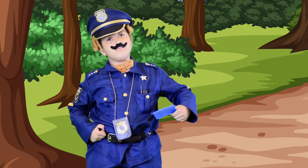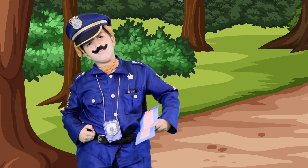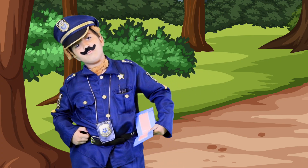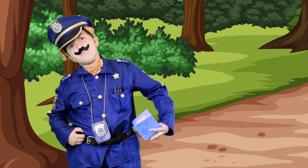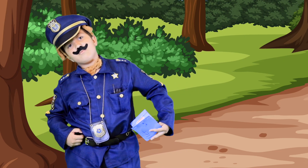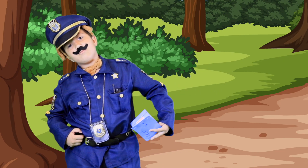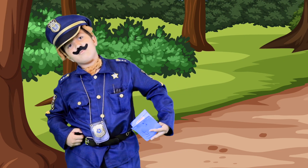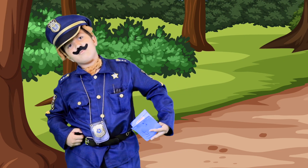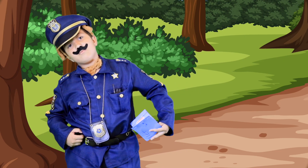Hmph!